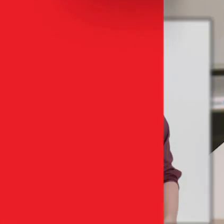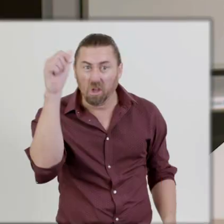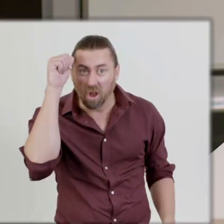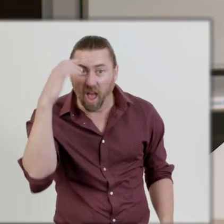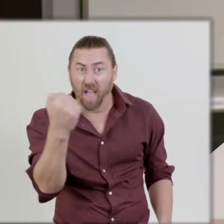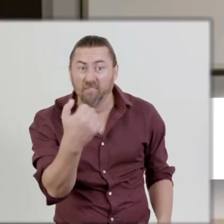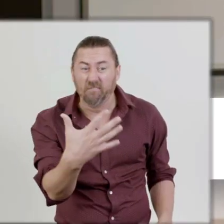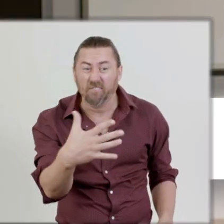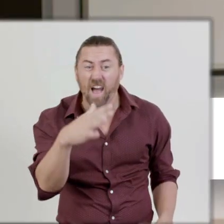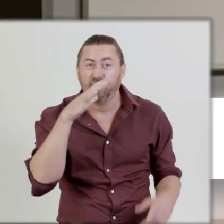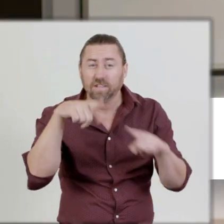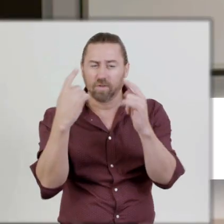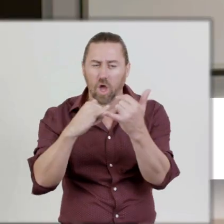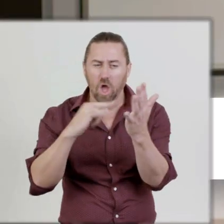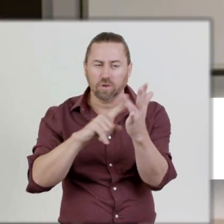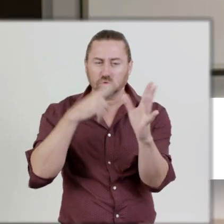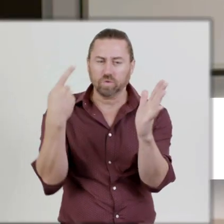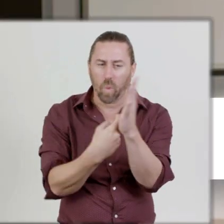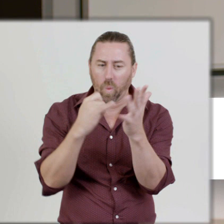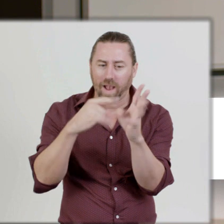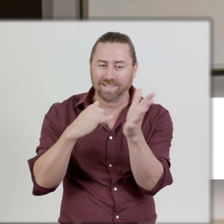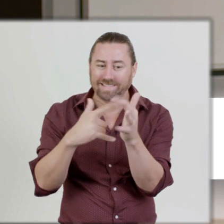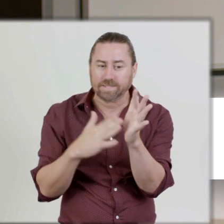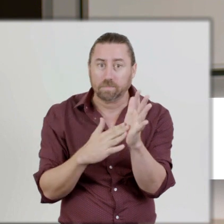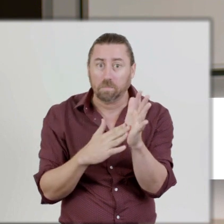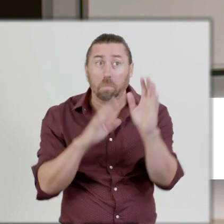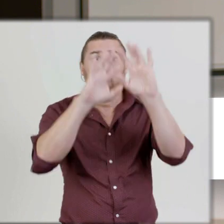Did you know there are over 500 different solar systems in the Milky Way galaxy,